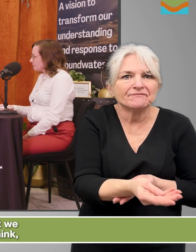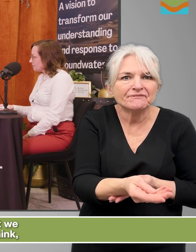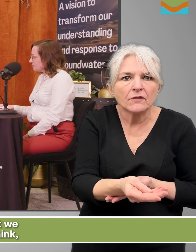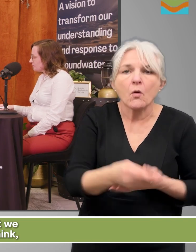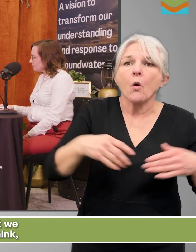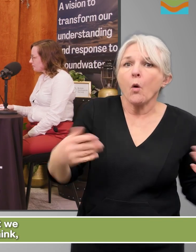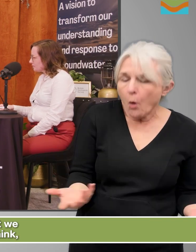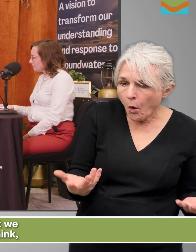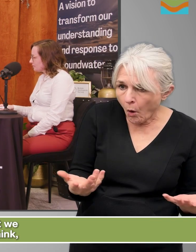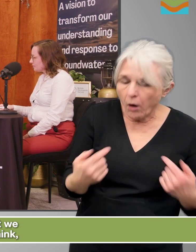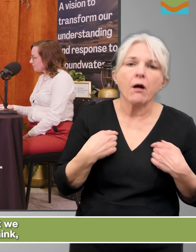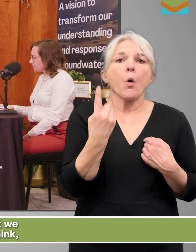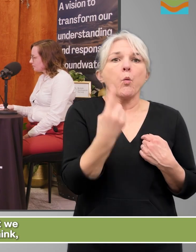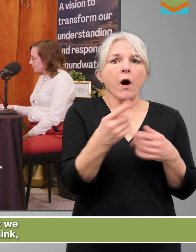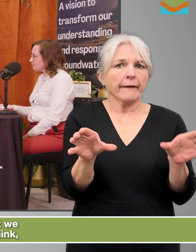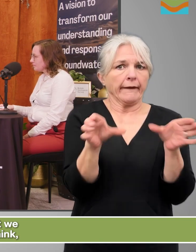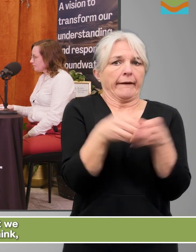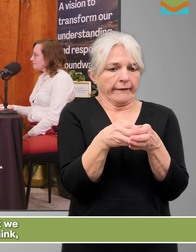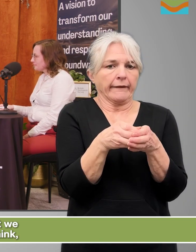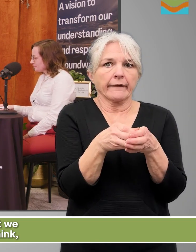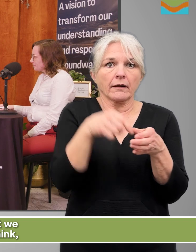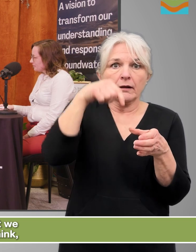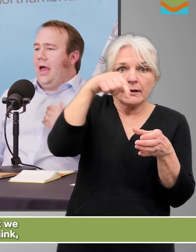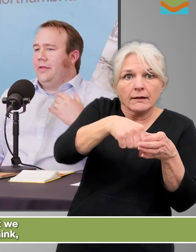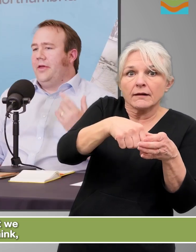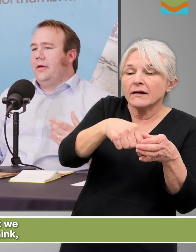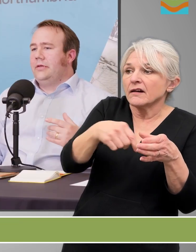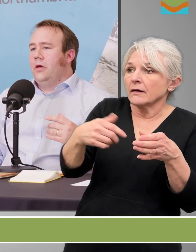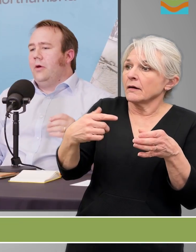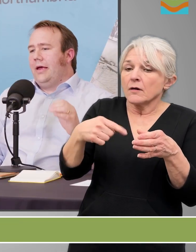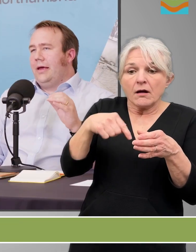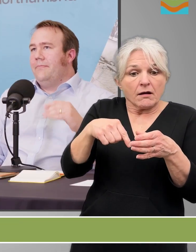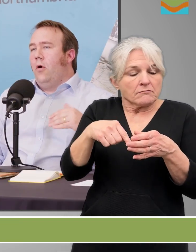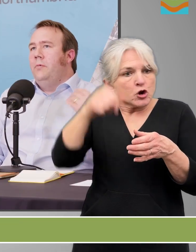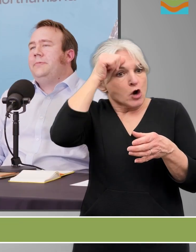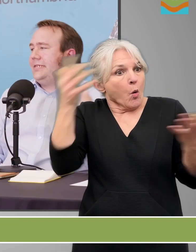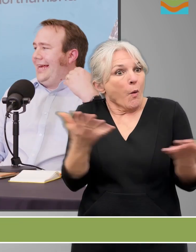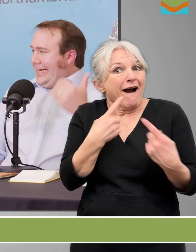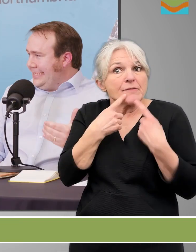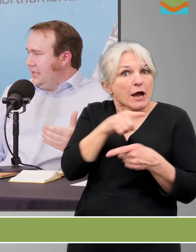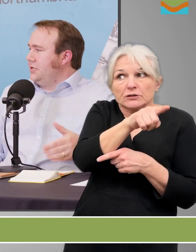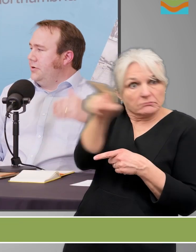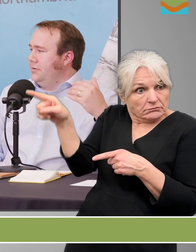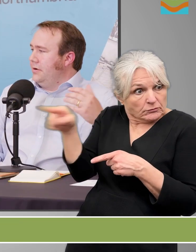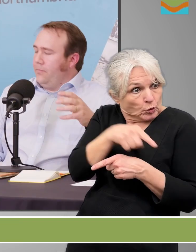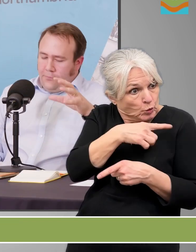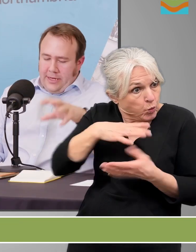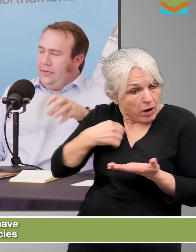These are now options that we can move towards. And I think, so it almost makes it easier. You can bring,